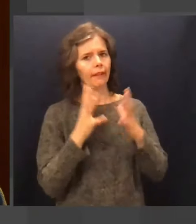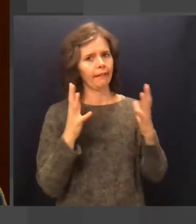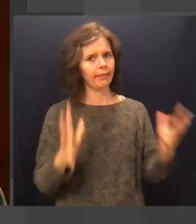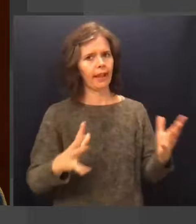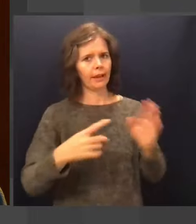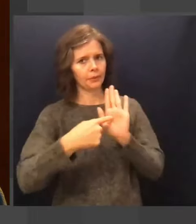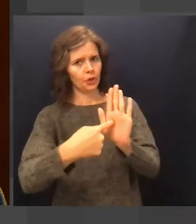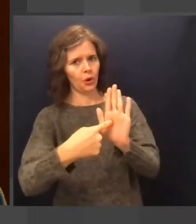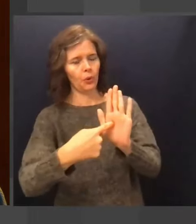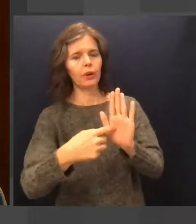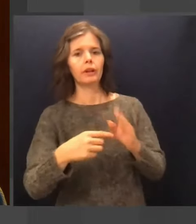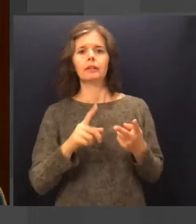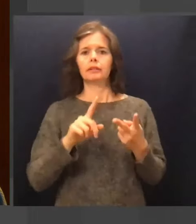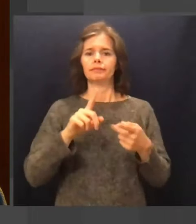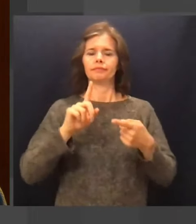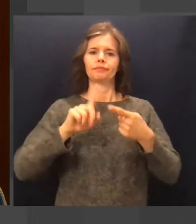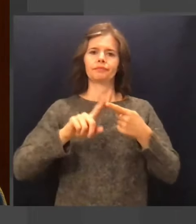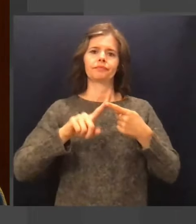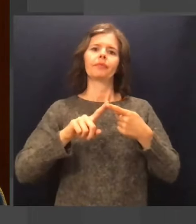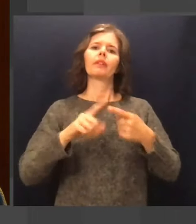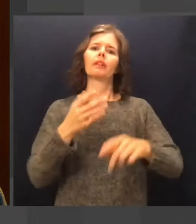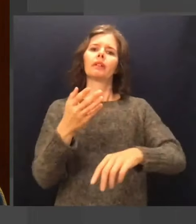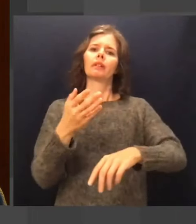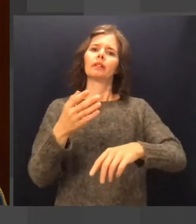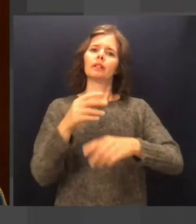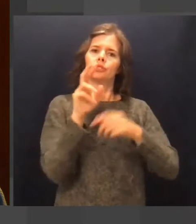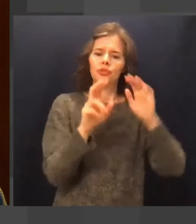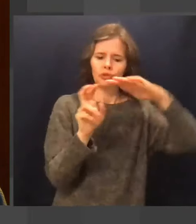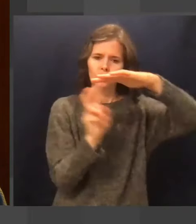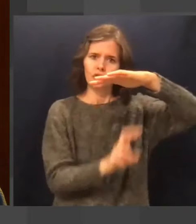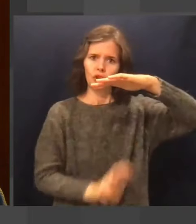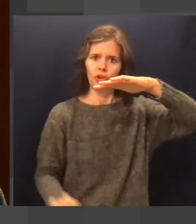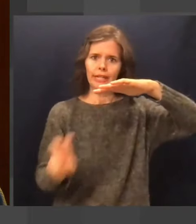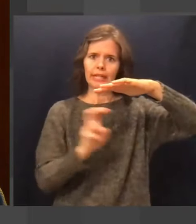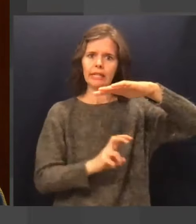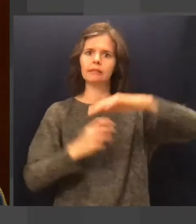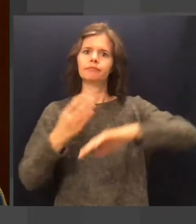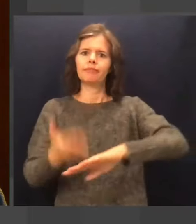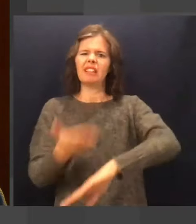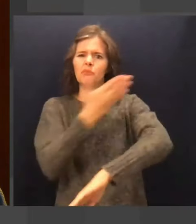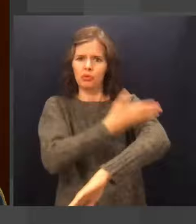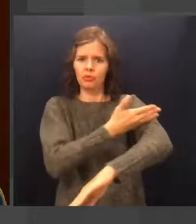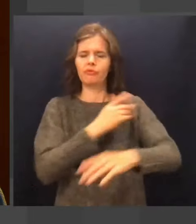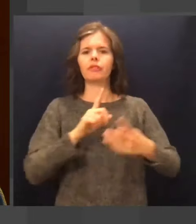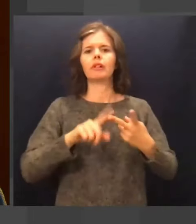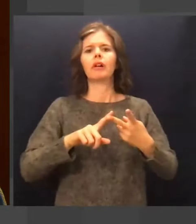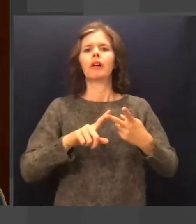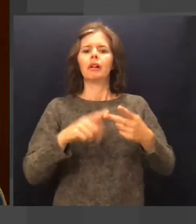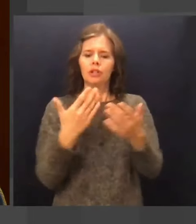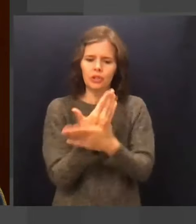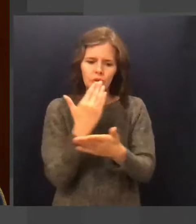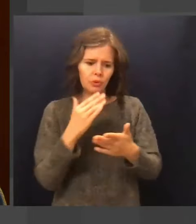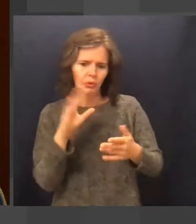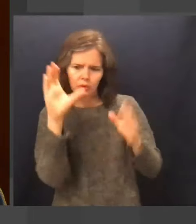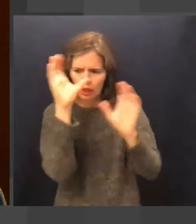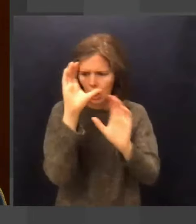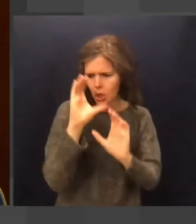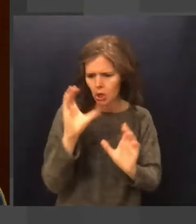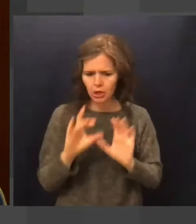AND THE THINGS WE SHOWED SO FAR IT'S ABOUT IMPROVING THE JOURNEY